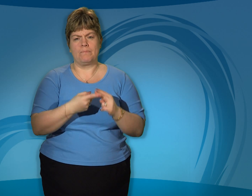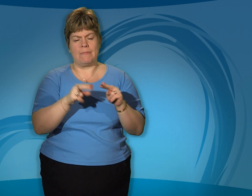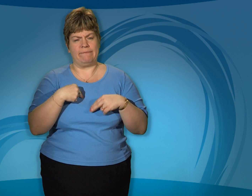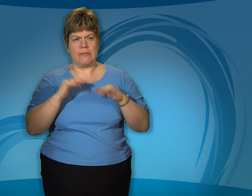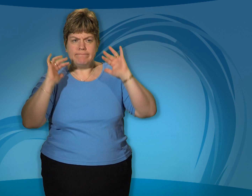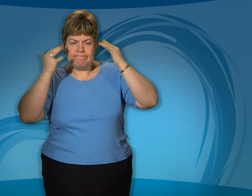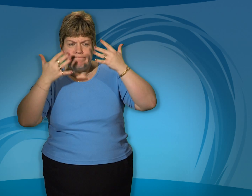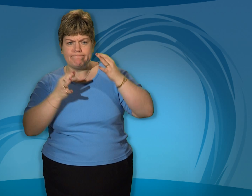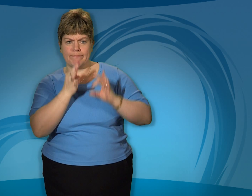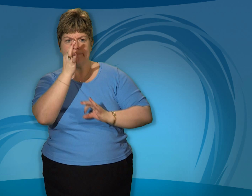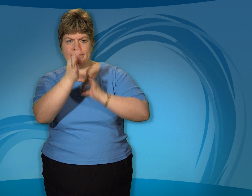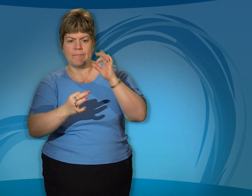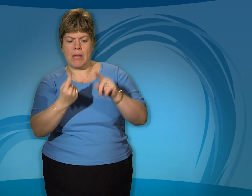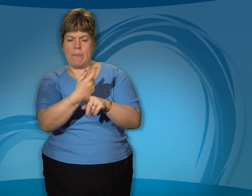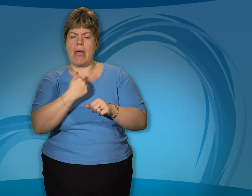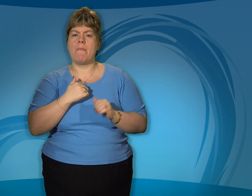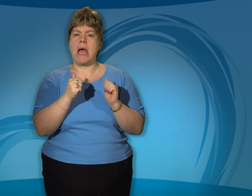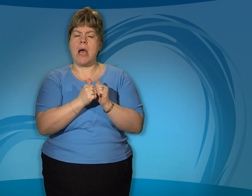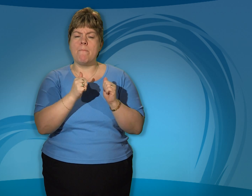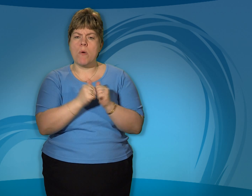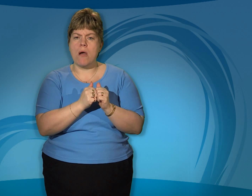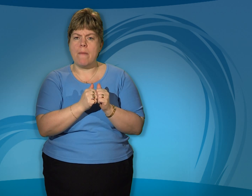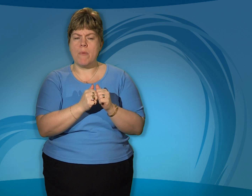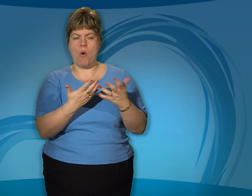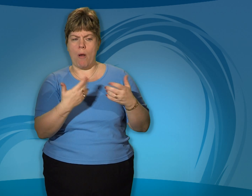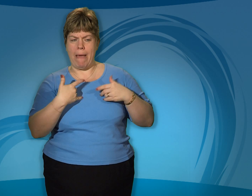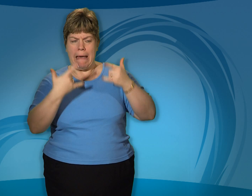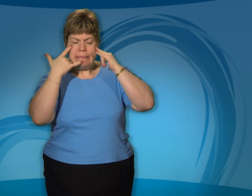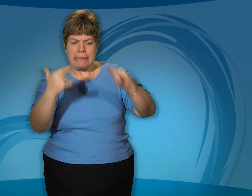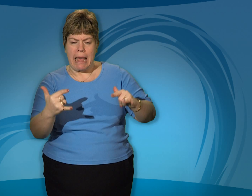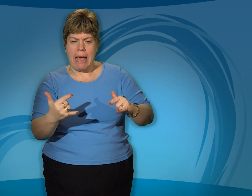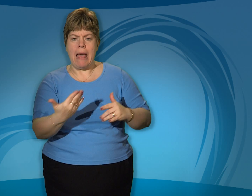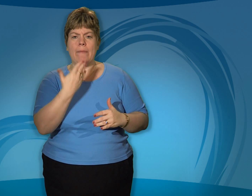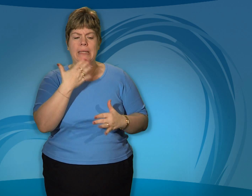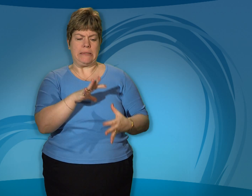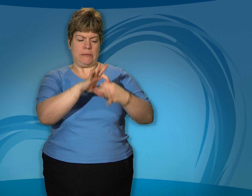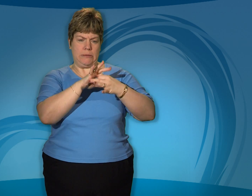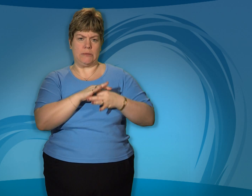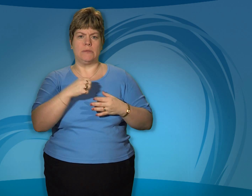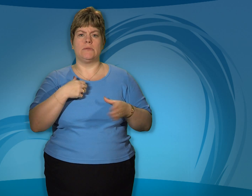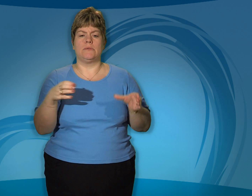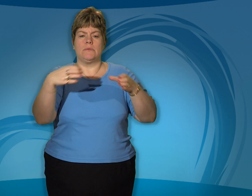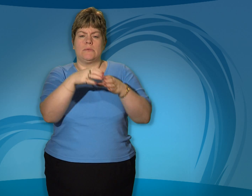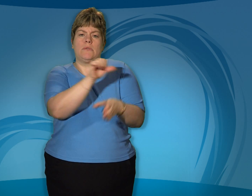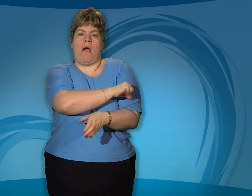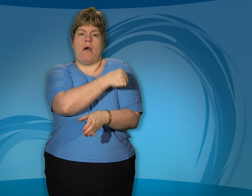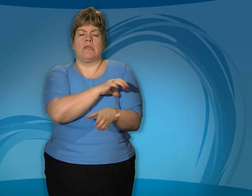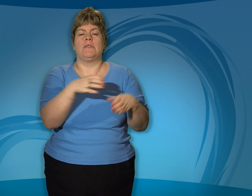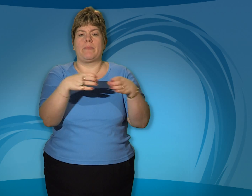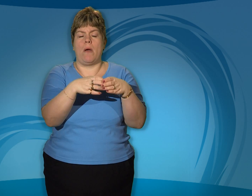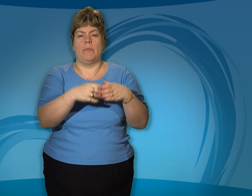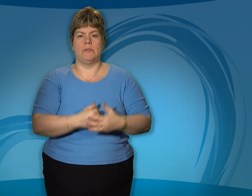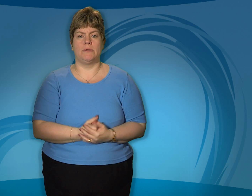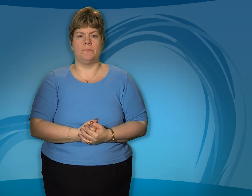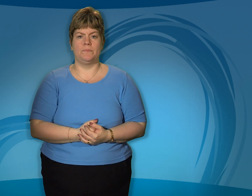If you have any queries regarding your appointment or about your test please contact the Endoscopy Unit.